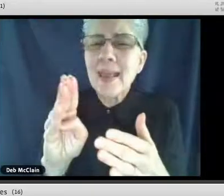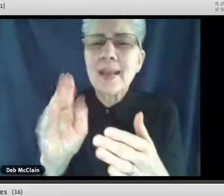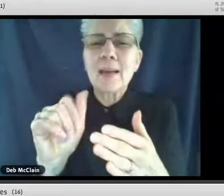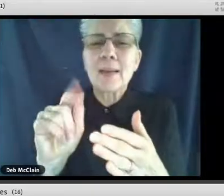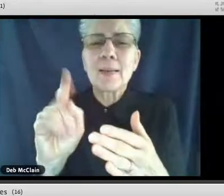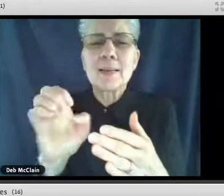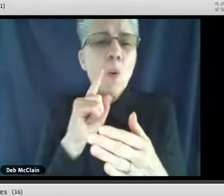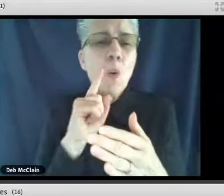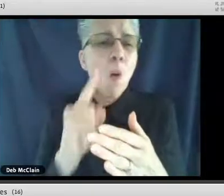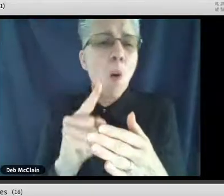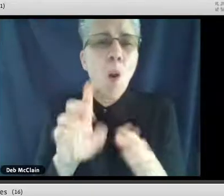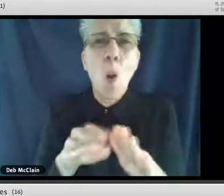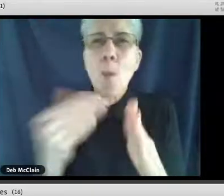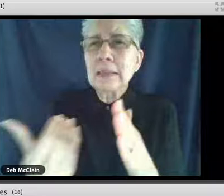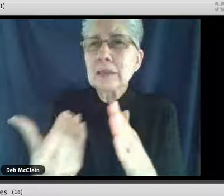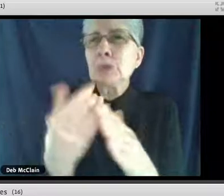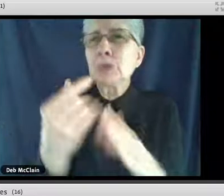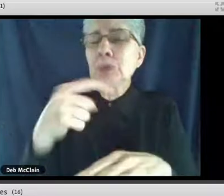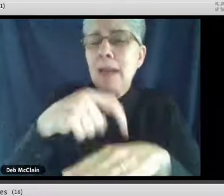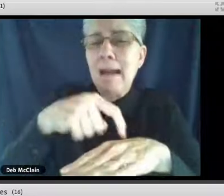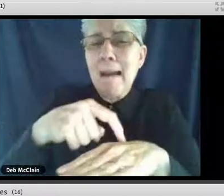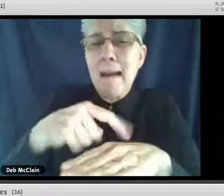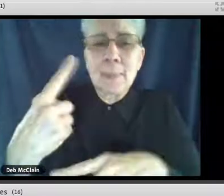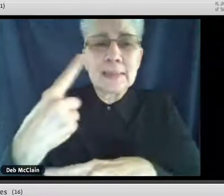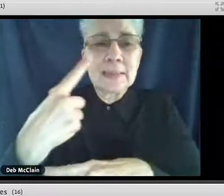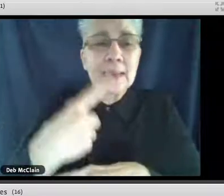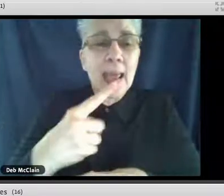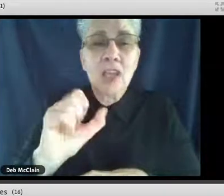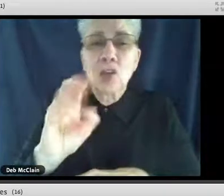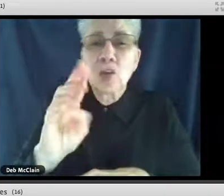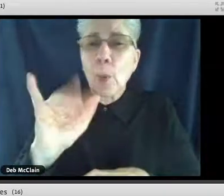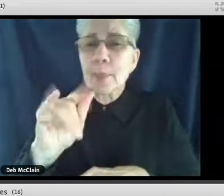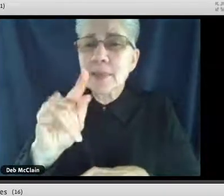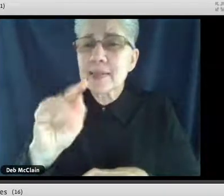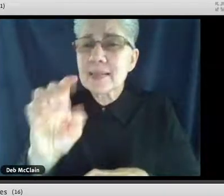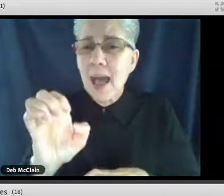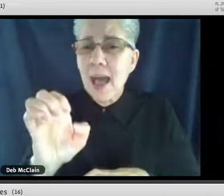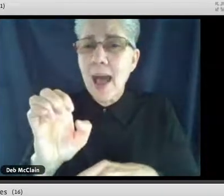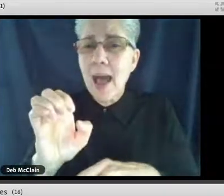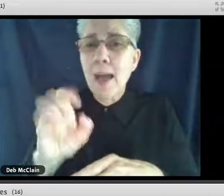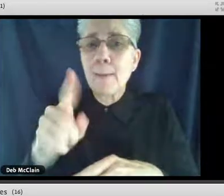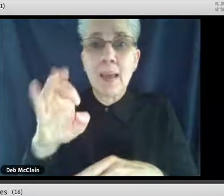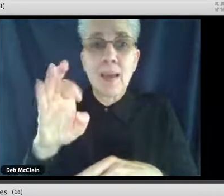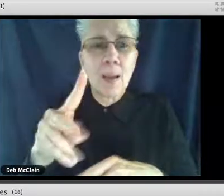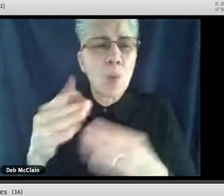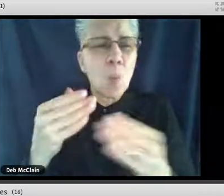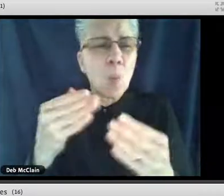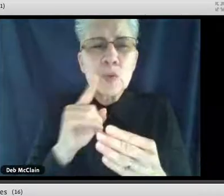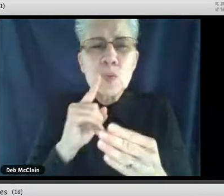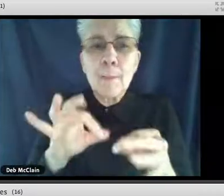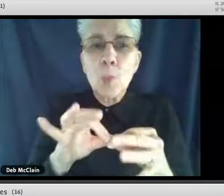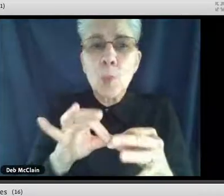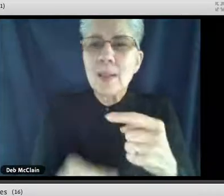It might be our curbside pickup, whatever is really important. And this needs to be changed.